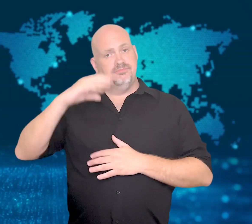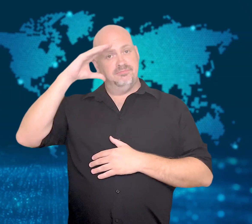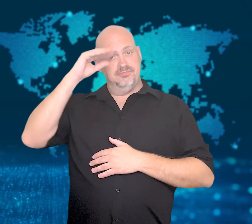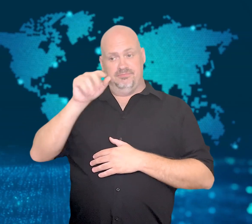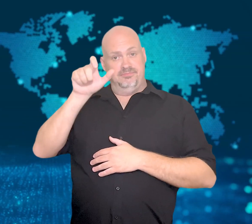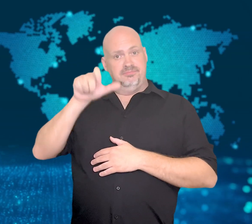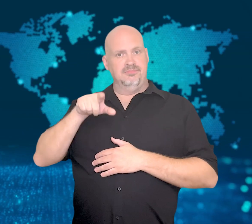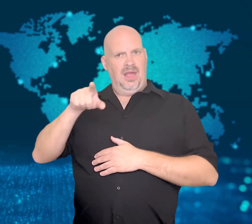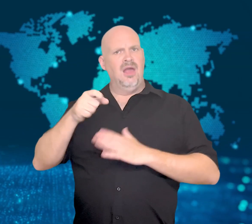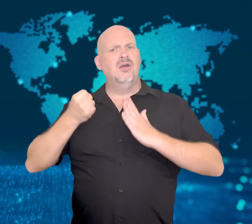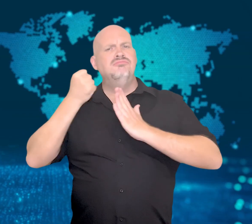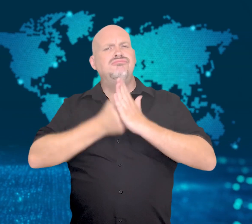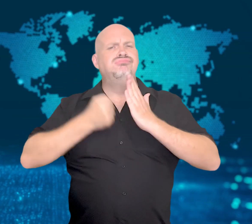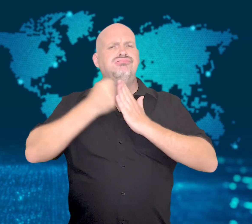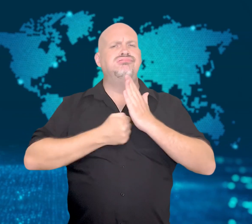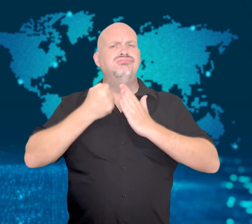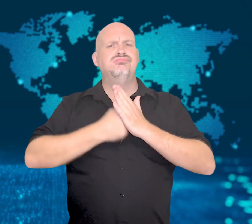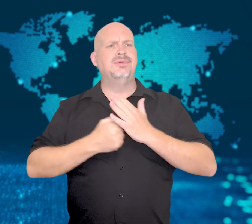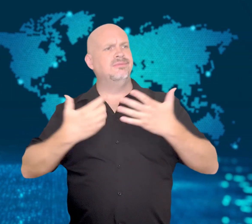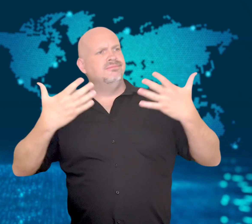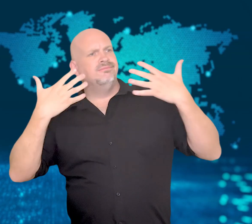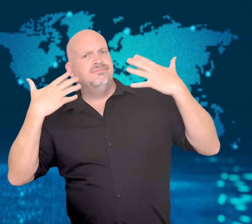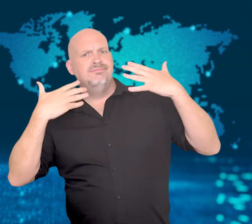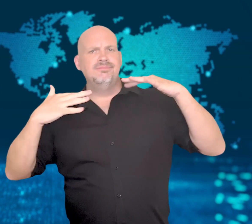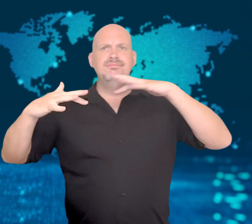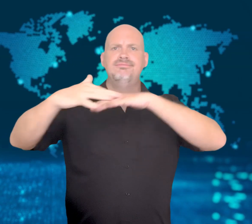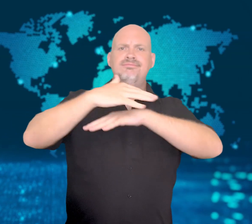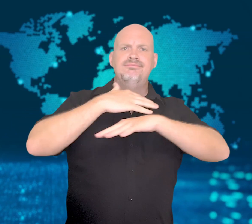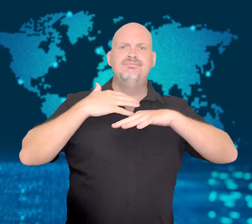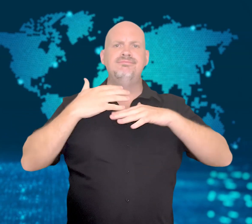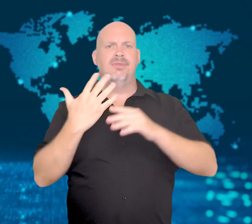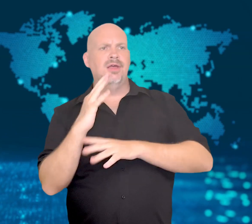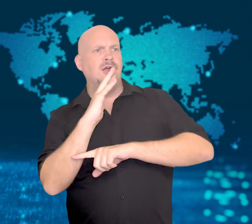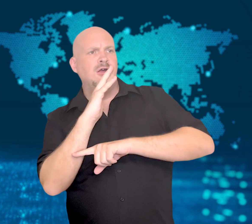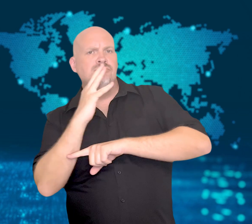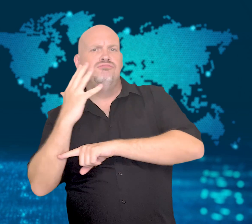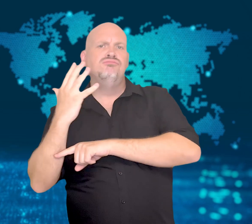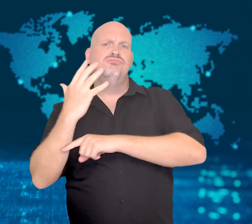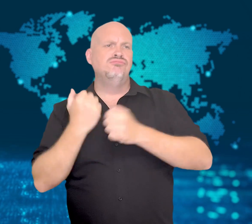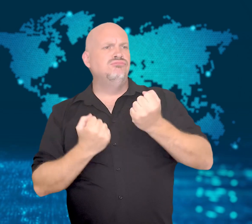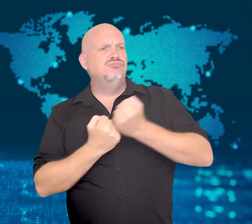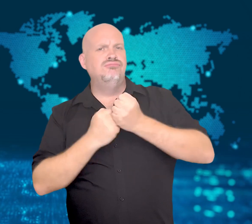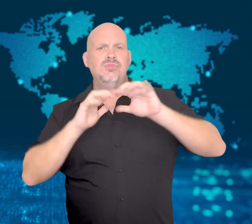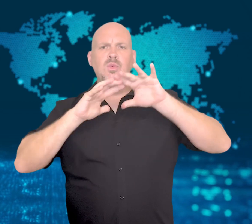[GAVIN]: An "eco-campaigner" broke the world record for